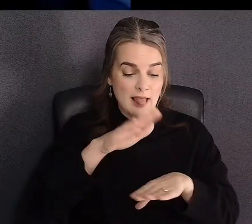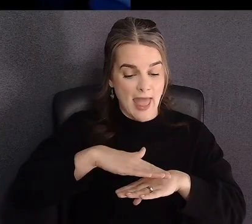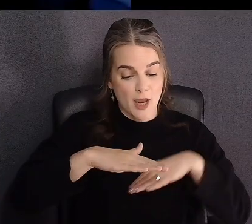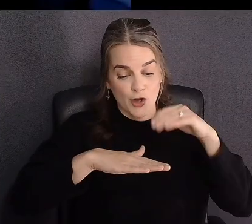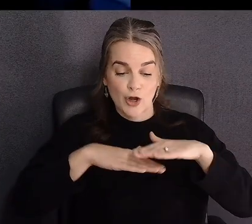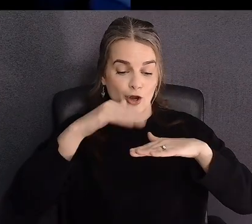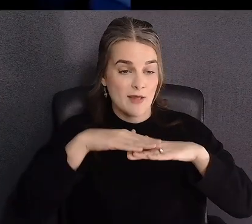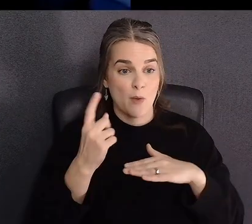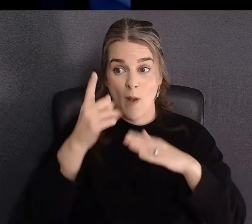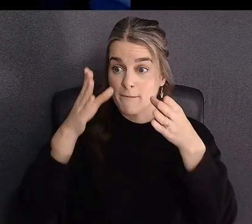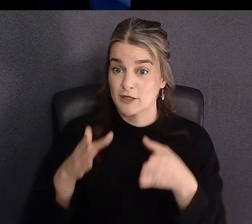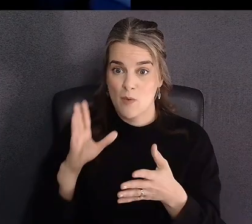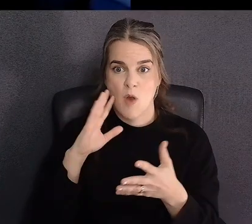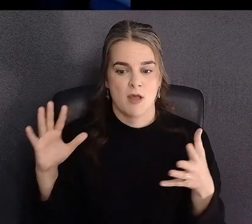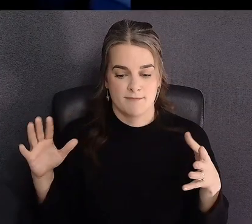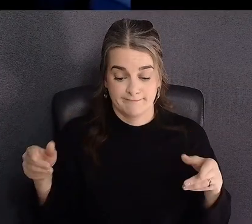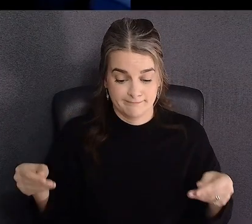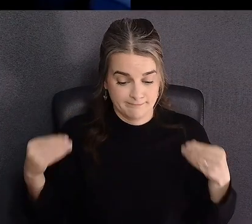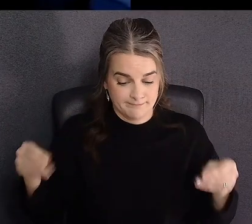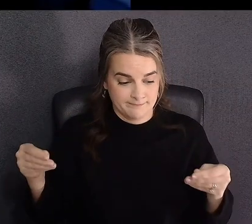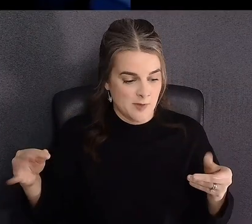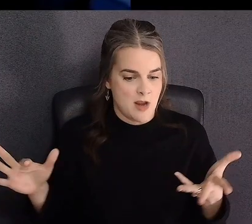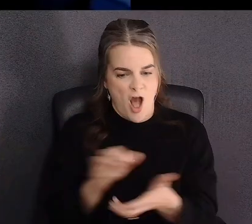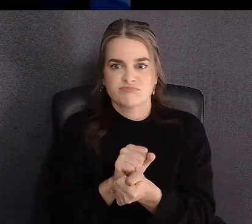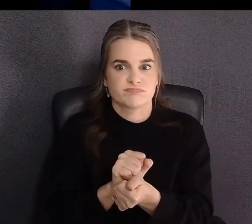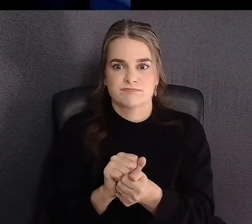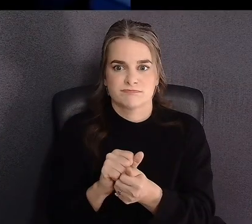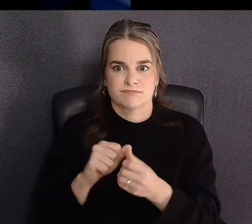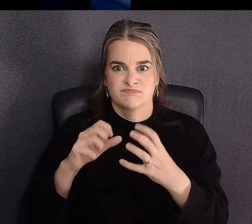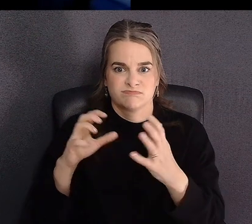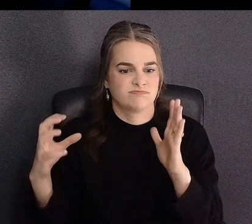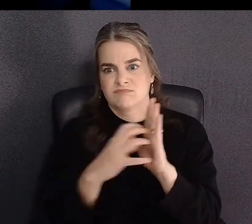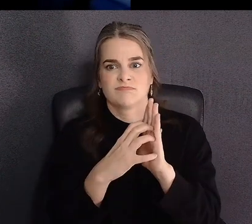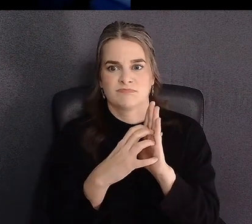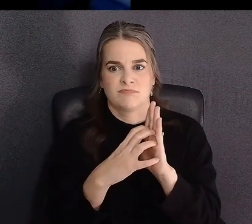And then you have somebody that bunches it up and glues it that way and makes it three dimensional. And you're like, OK.